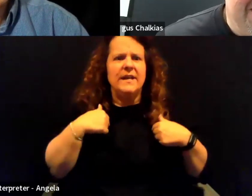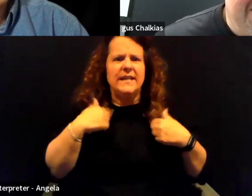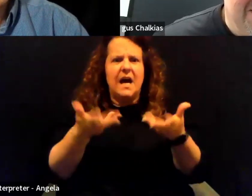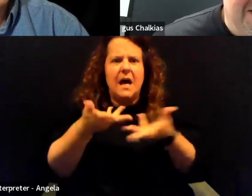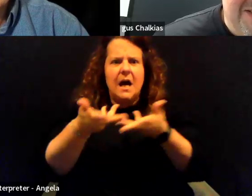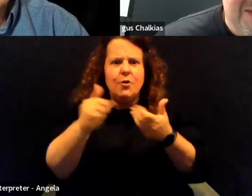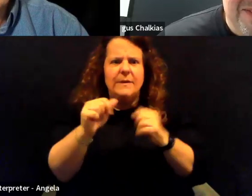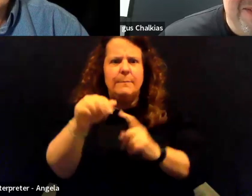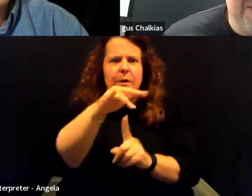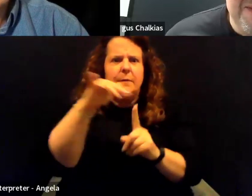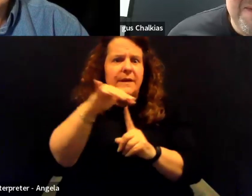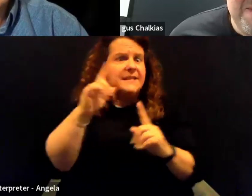I think Apple is a pretty good choice.